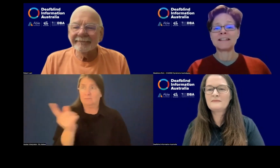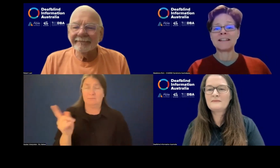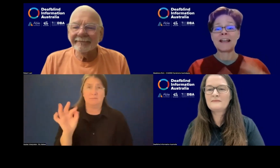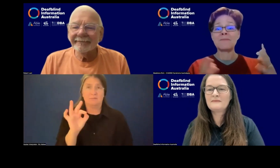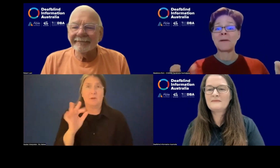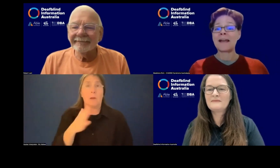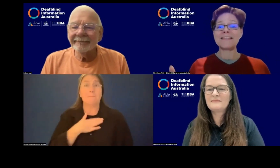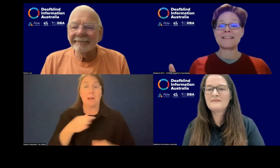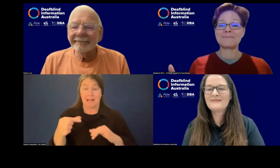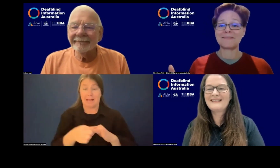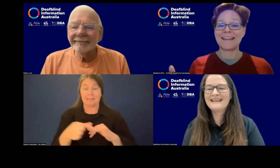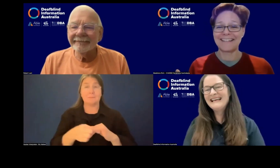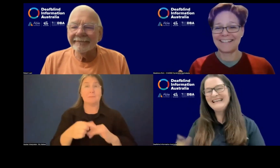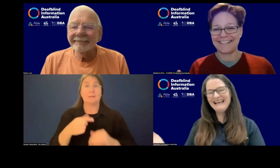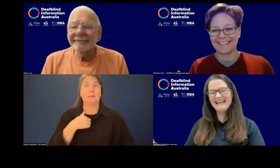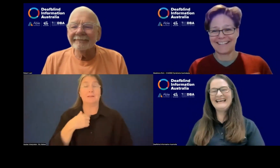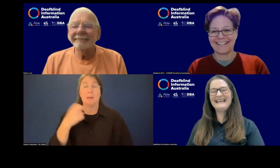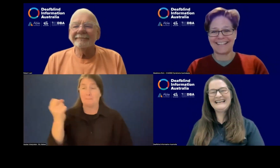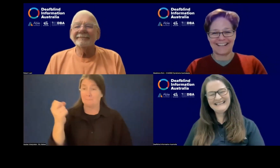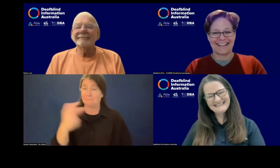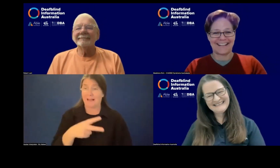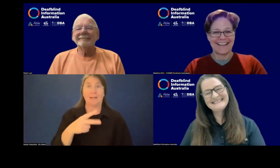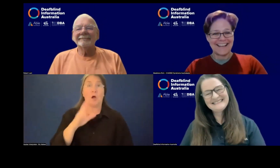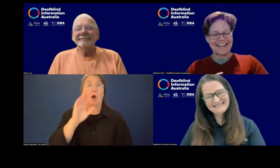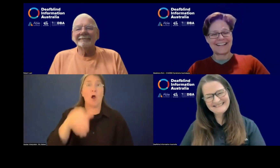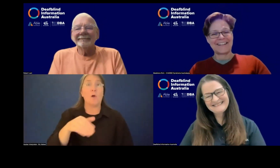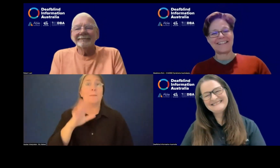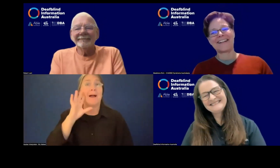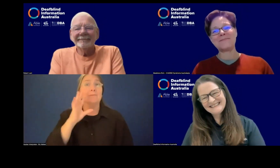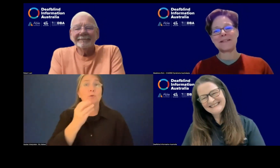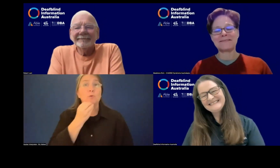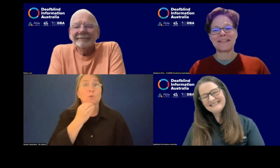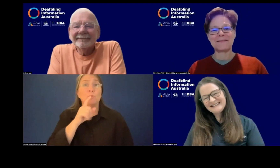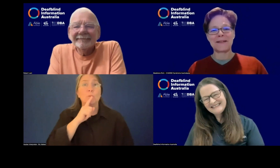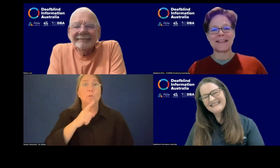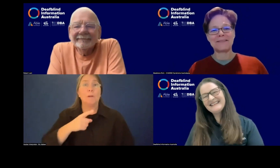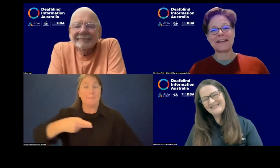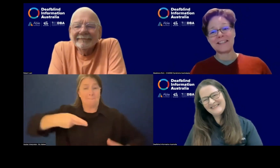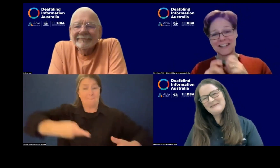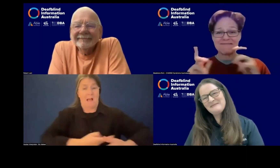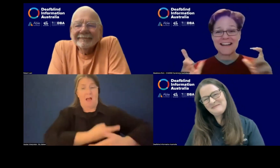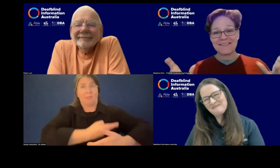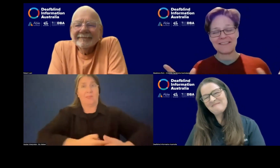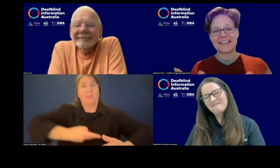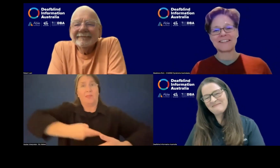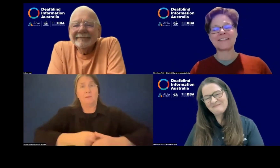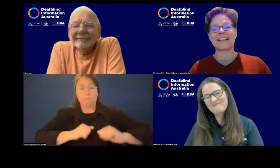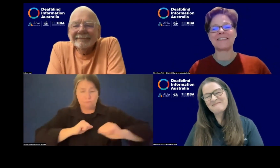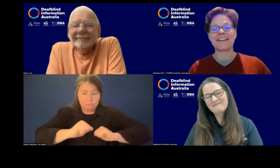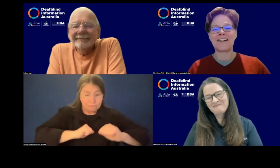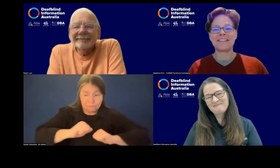day and bathe him. And I would be the one who would be there when he was screaming because he was having IV